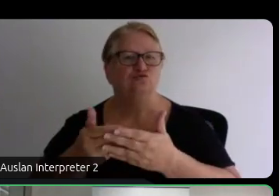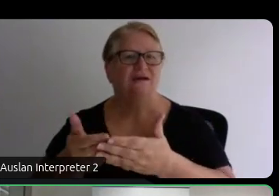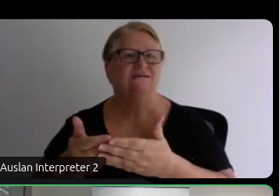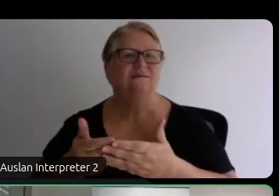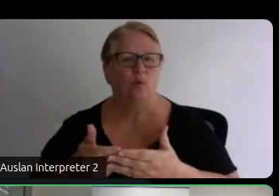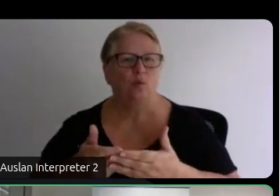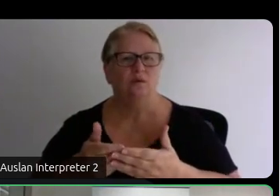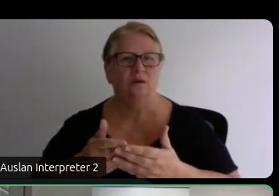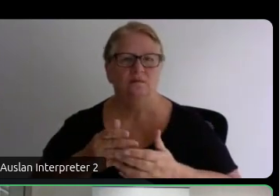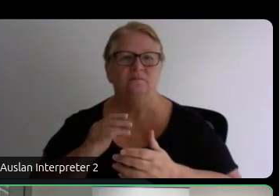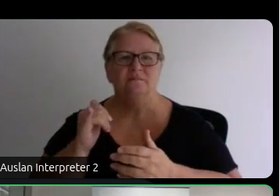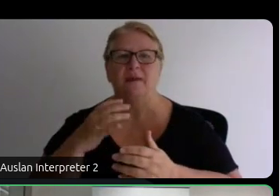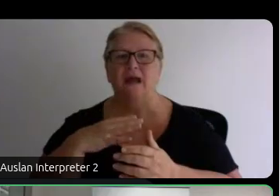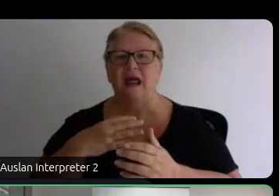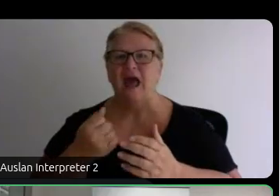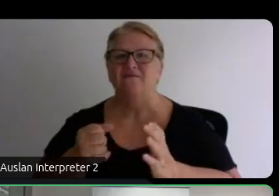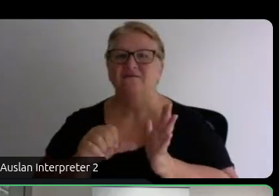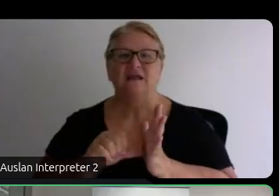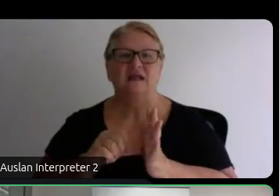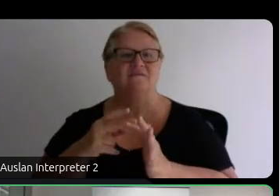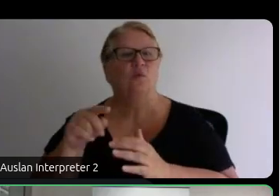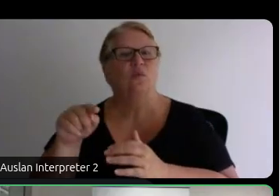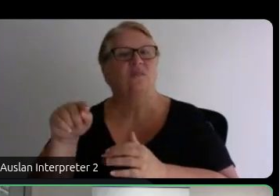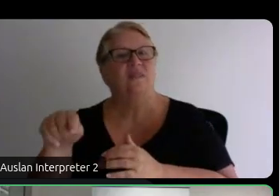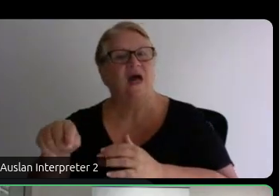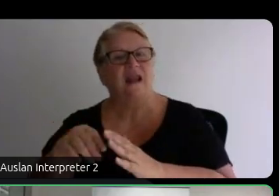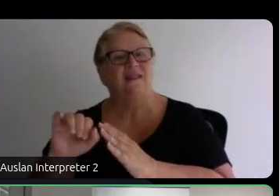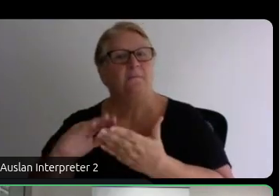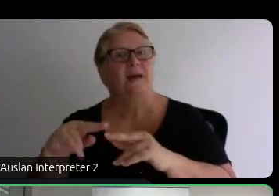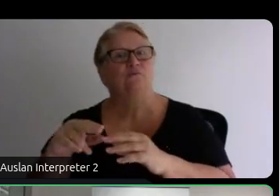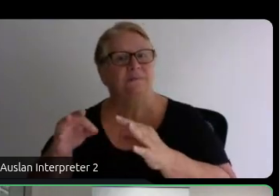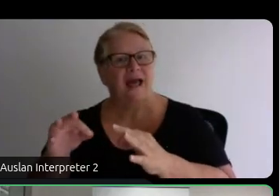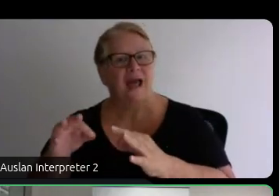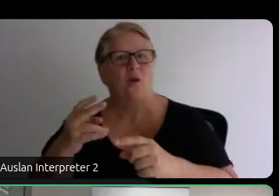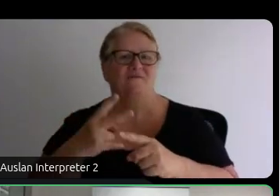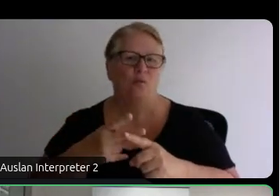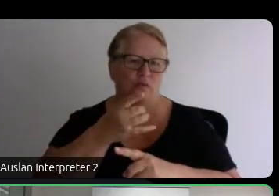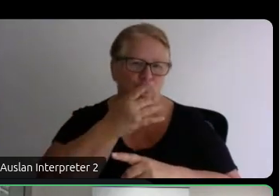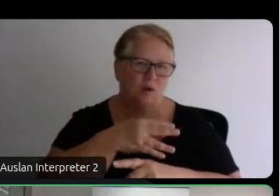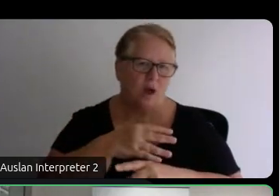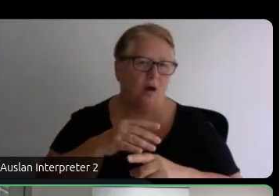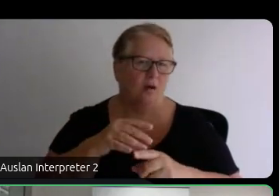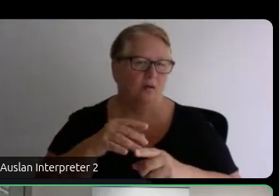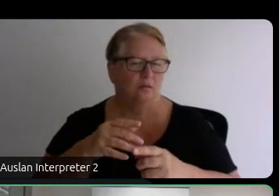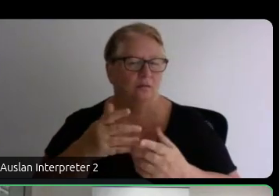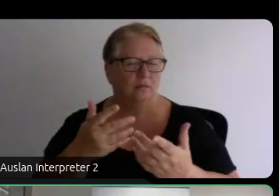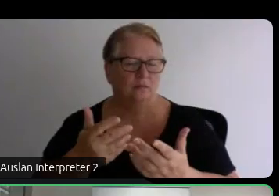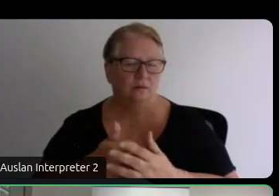might be an avenue for that kind of funding to be put into the parents plan. So if they both have um